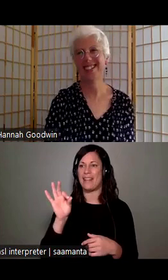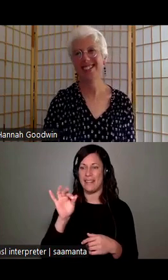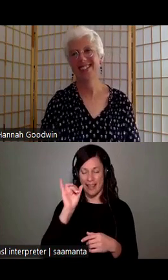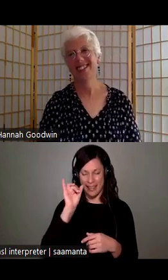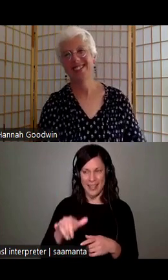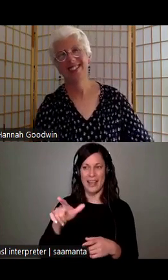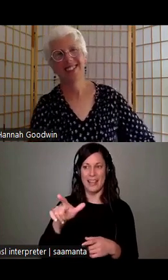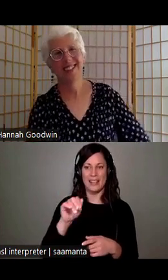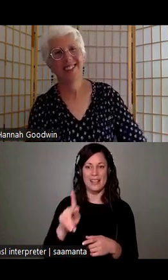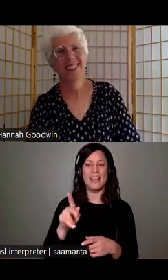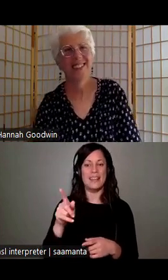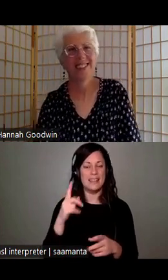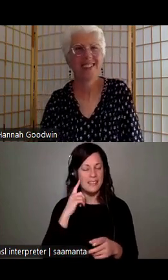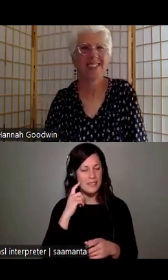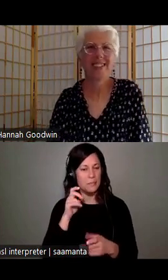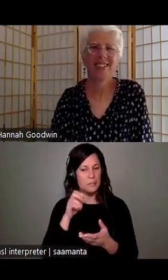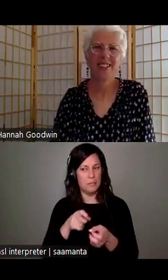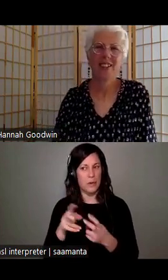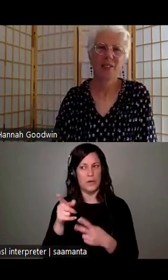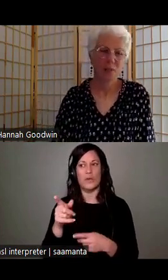to the proposal submission form.